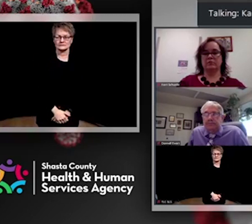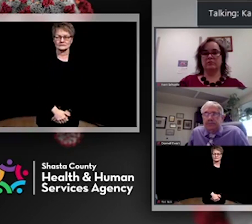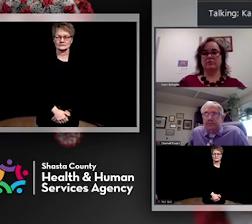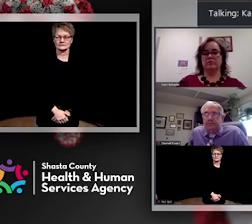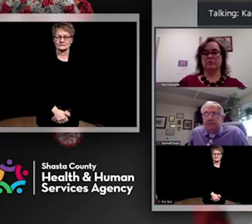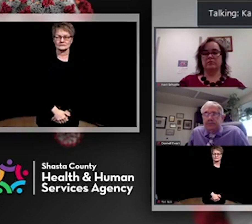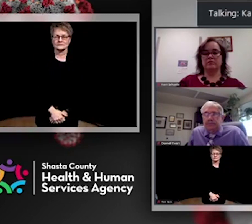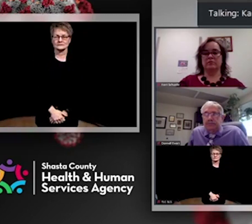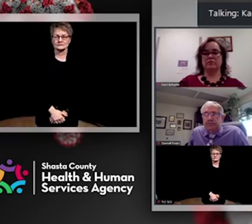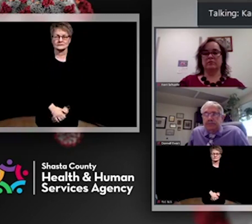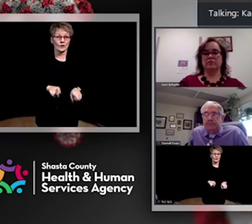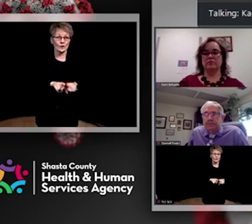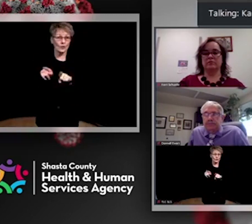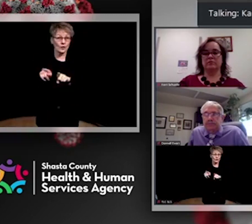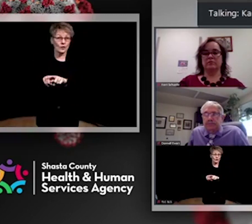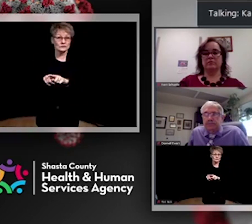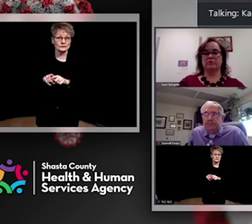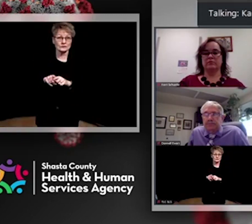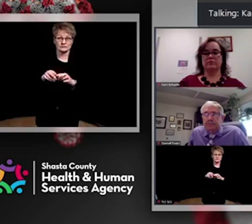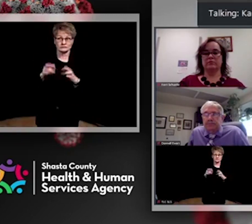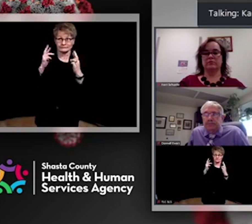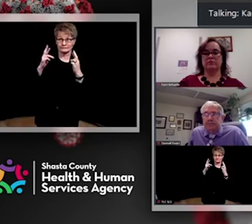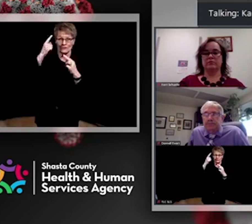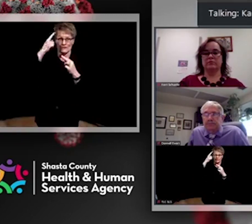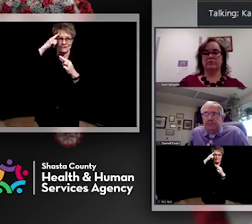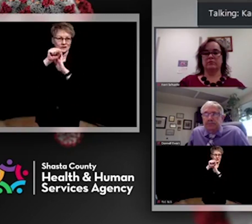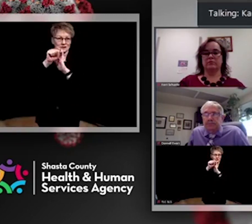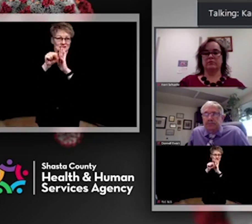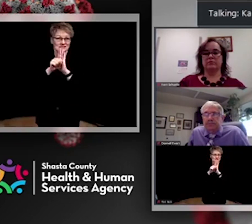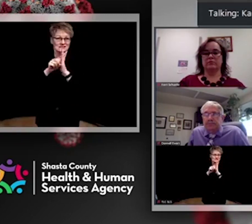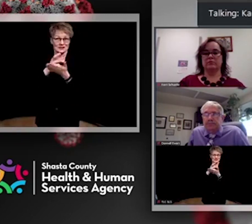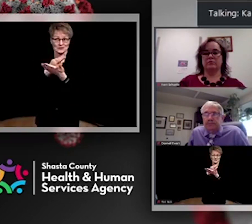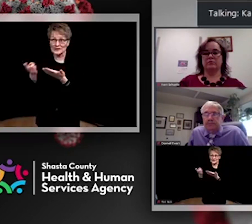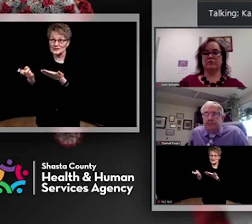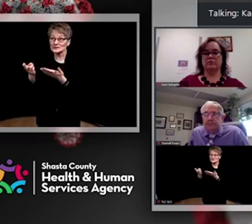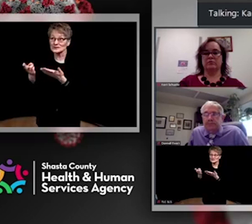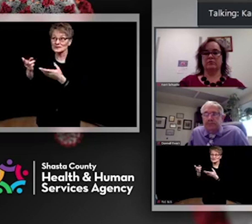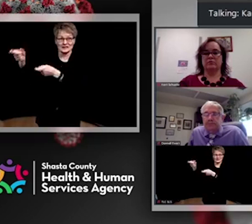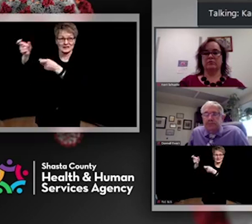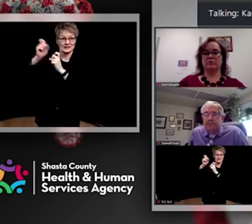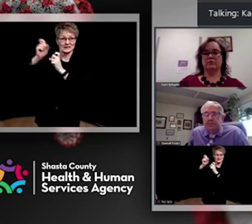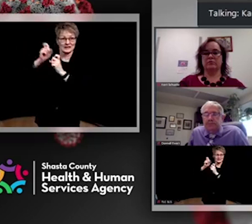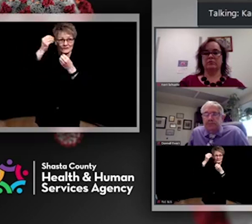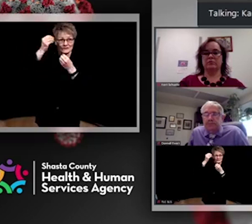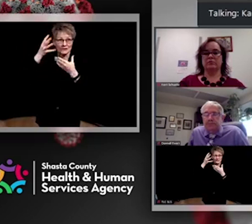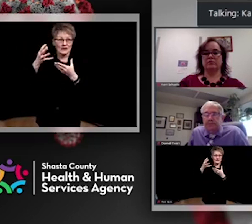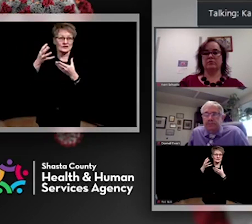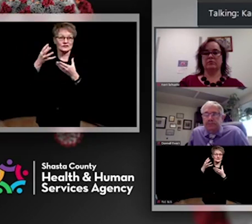very helpful to employers to do regular screening surveillance testing of their employees that